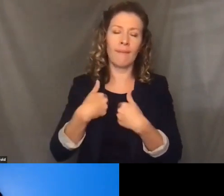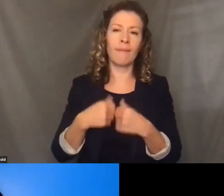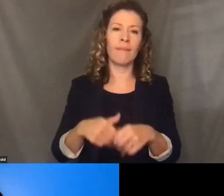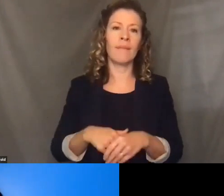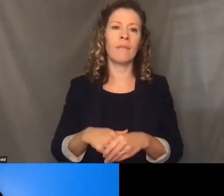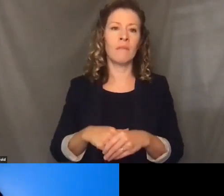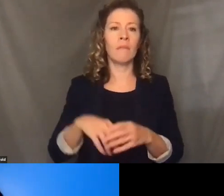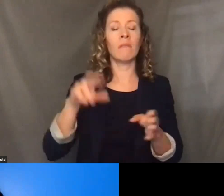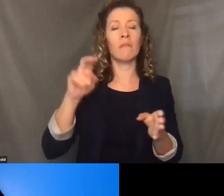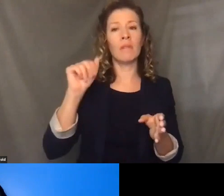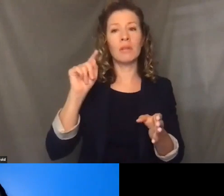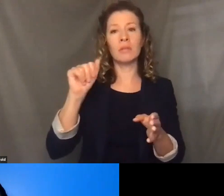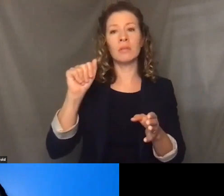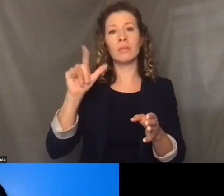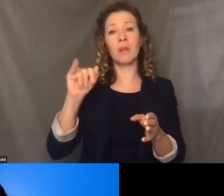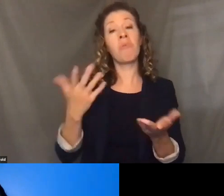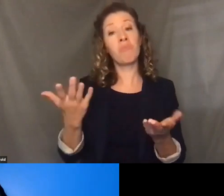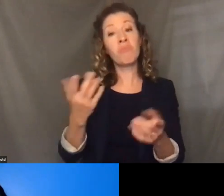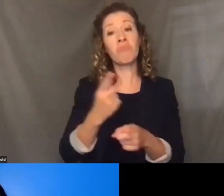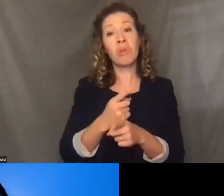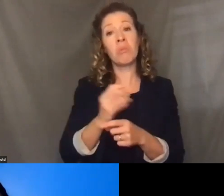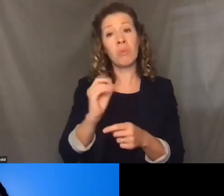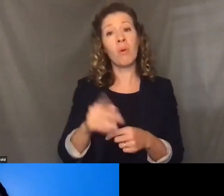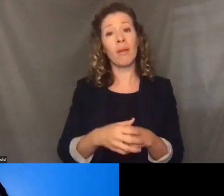Natalia Levshina: yeah right right yes okay thank you